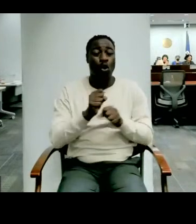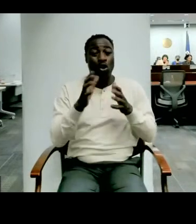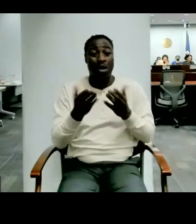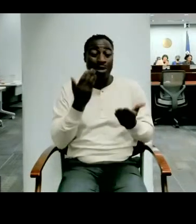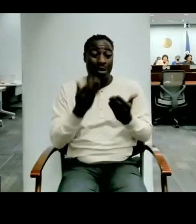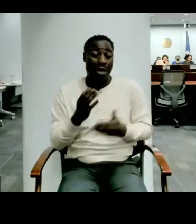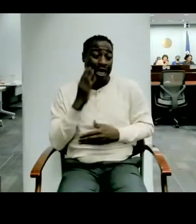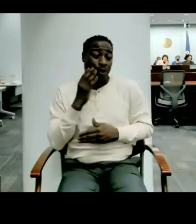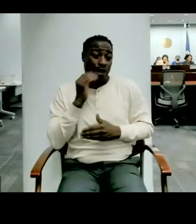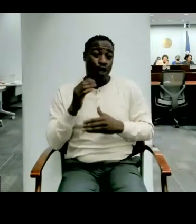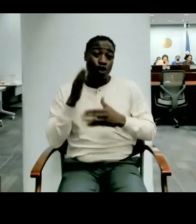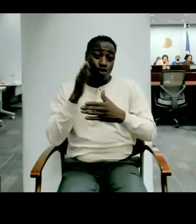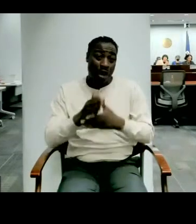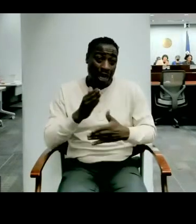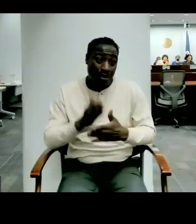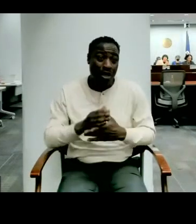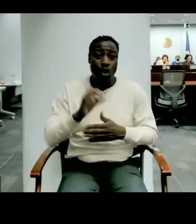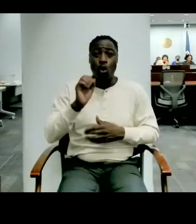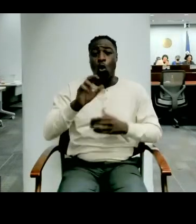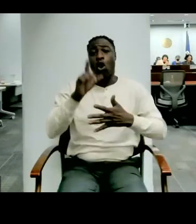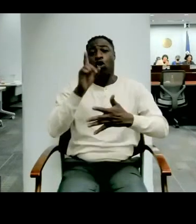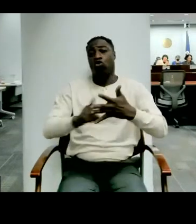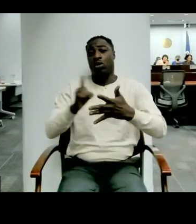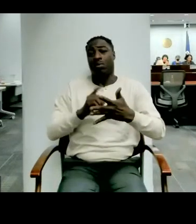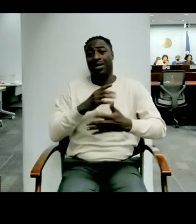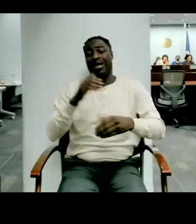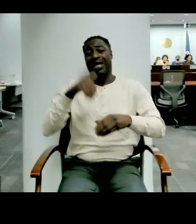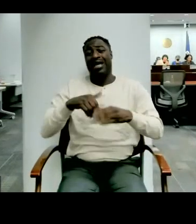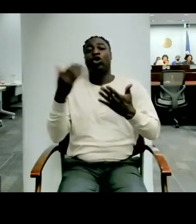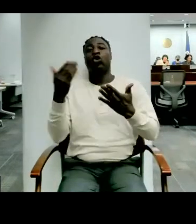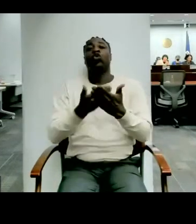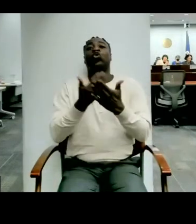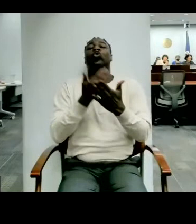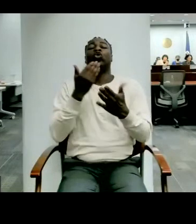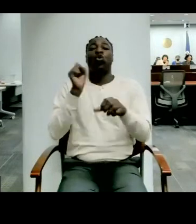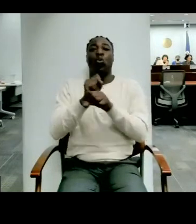experiencing harassment or discrimination in these new types of work environments.